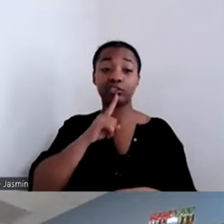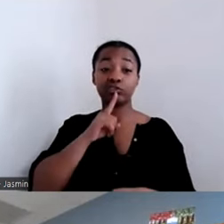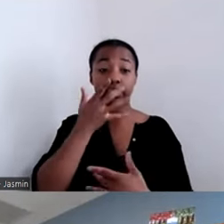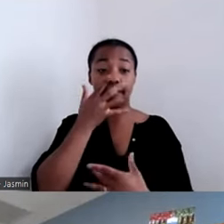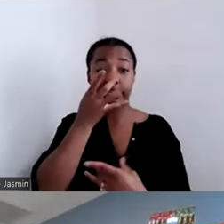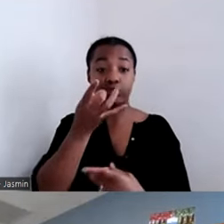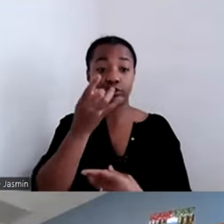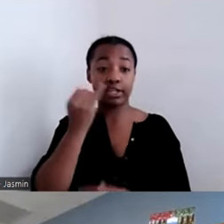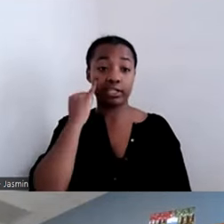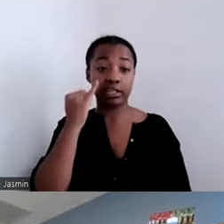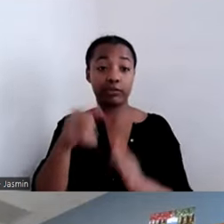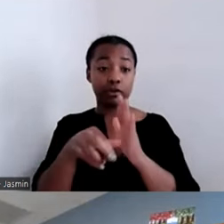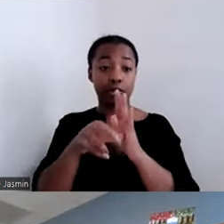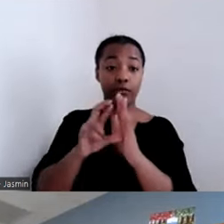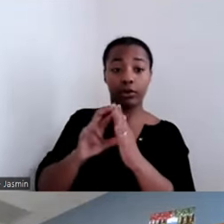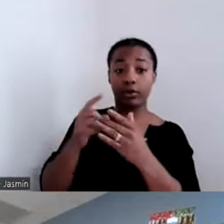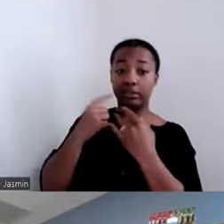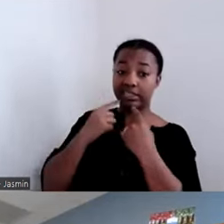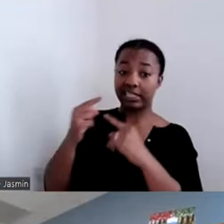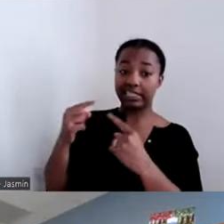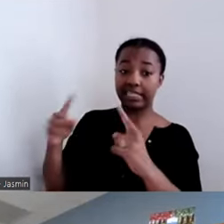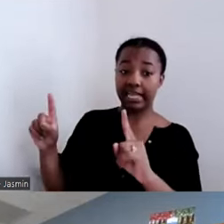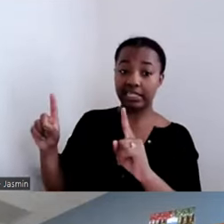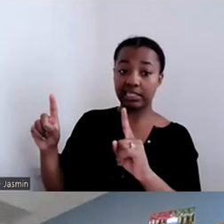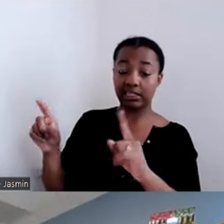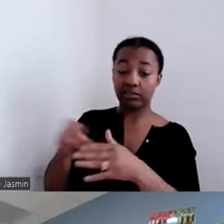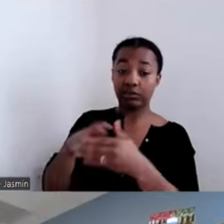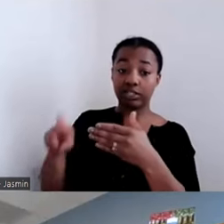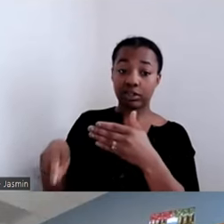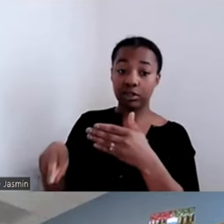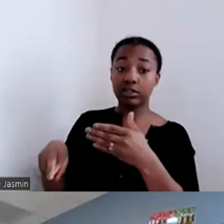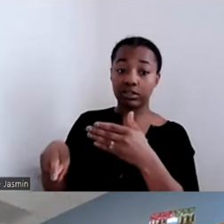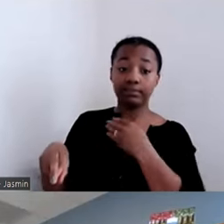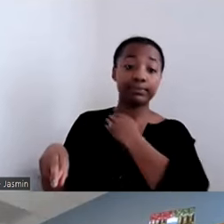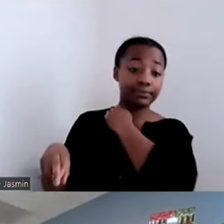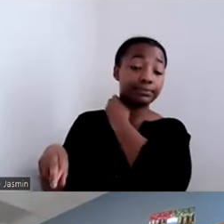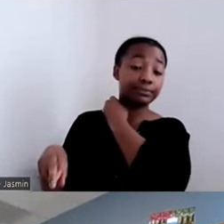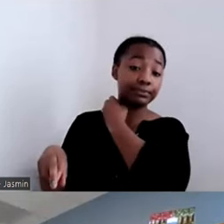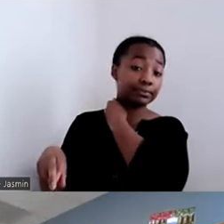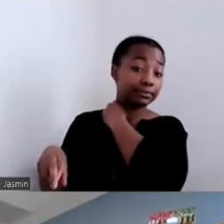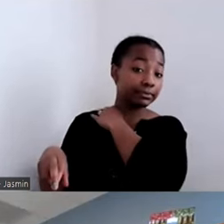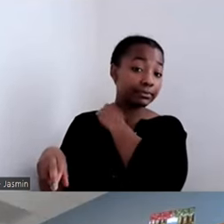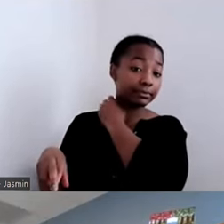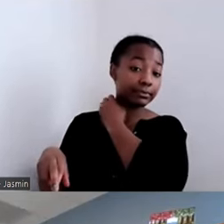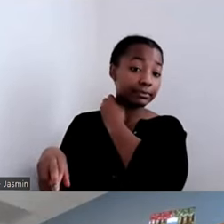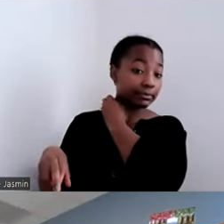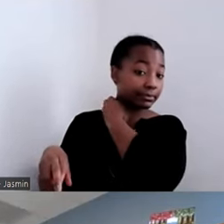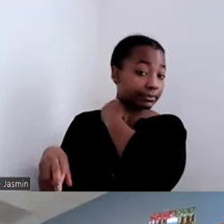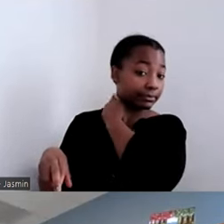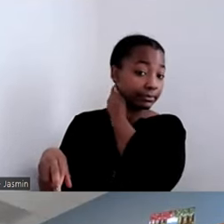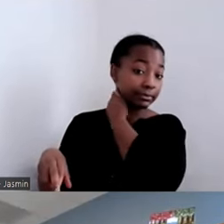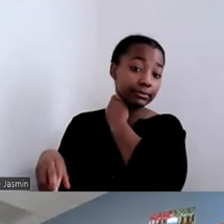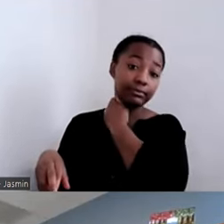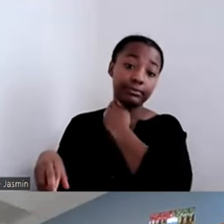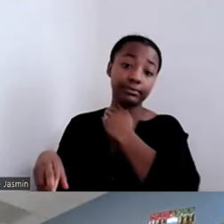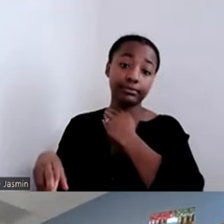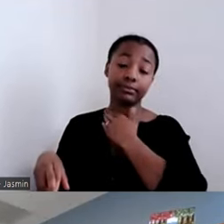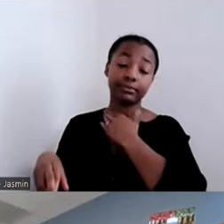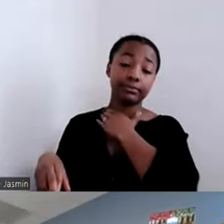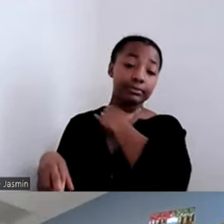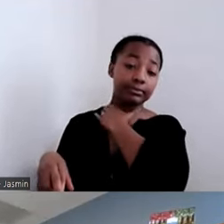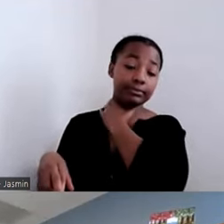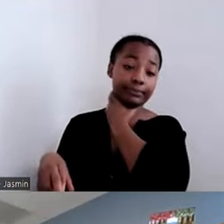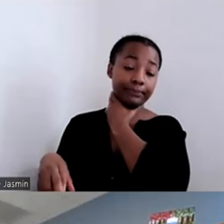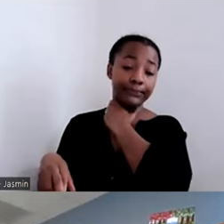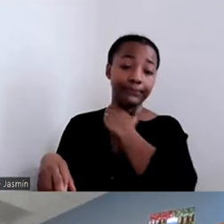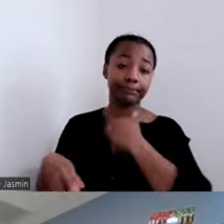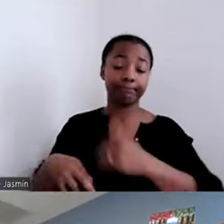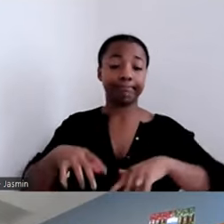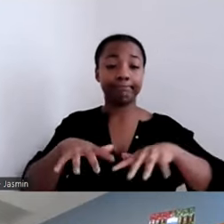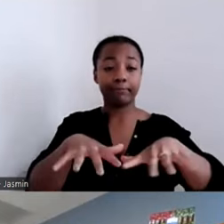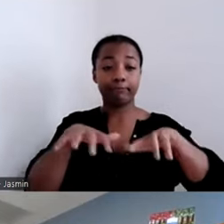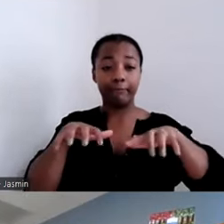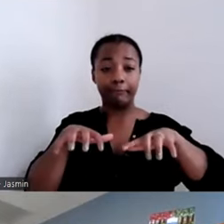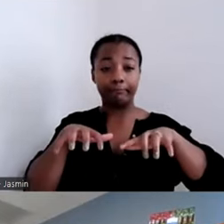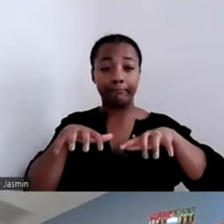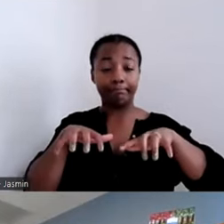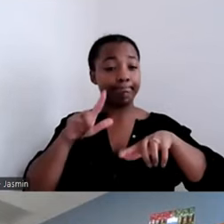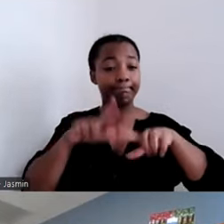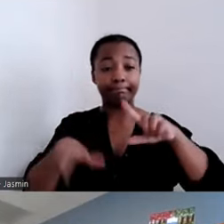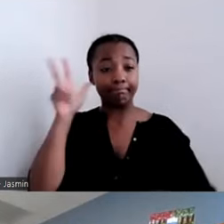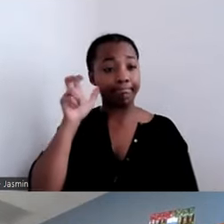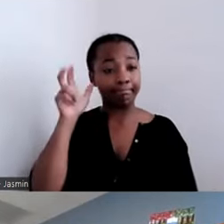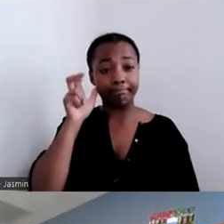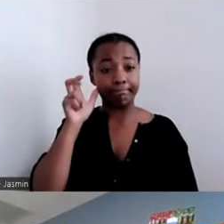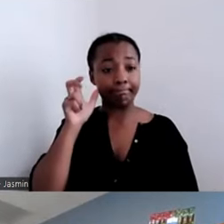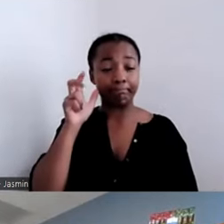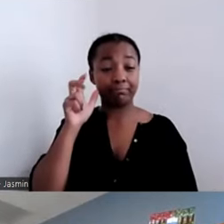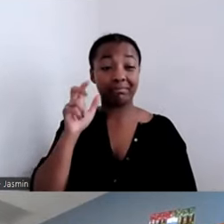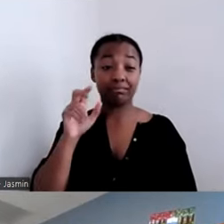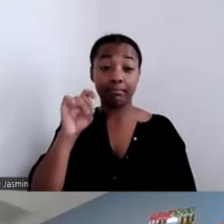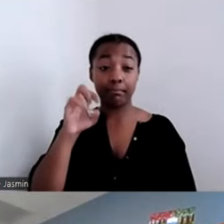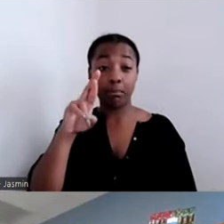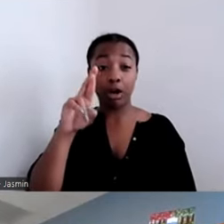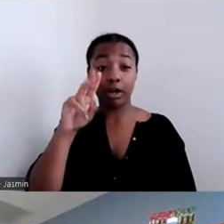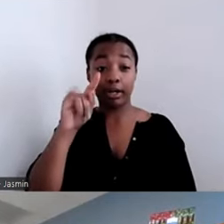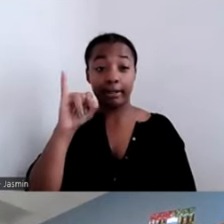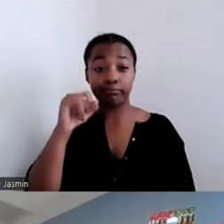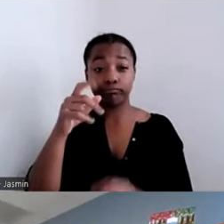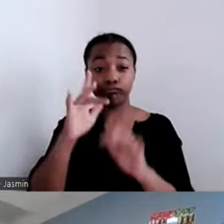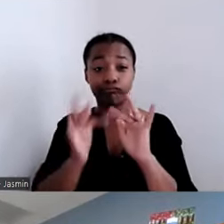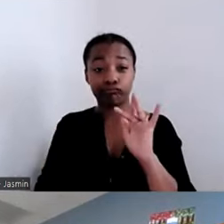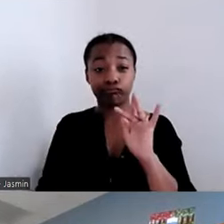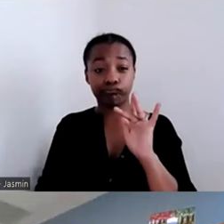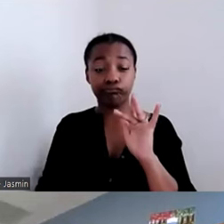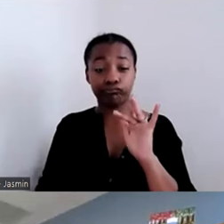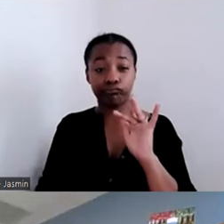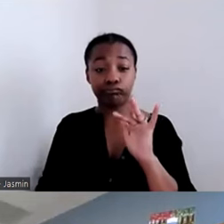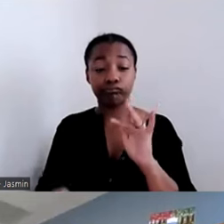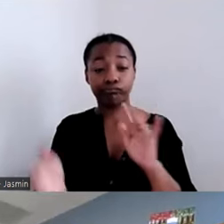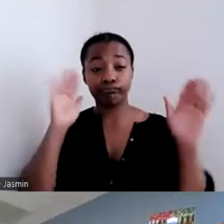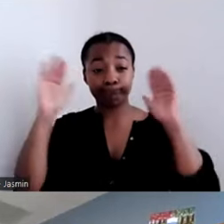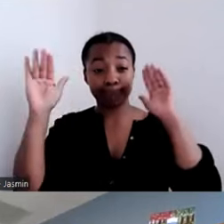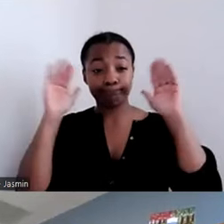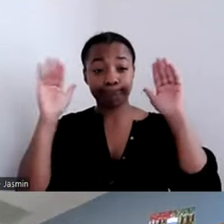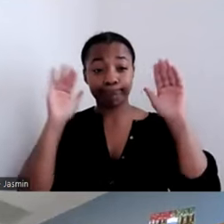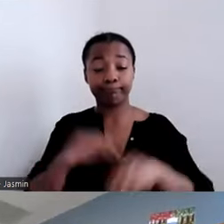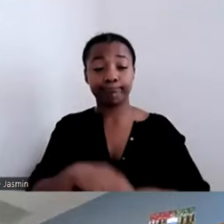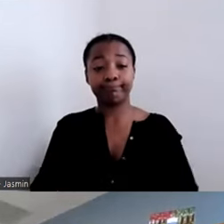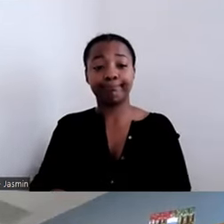success and the outcomes (Audio Issues) the state got the benefit.